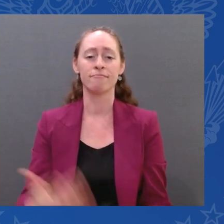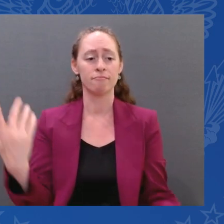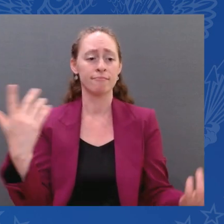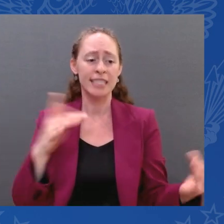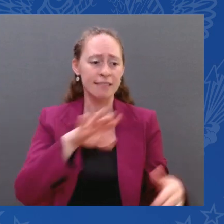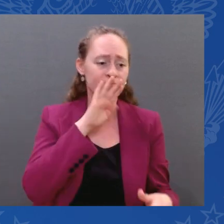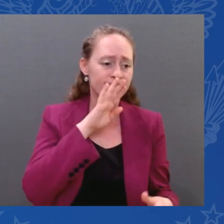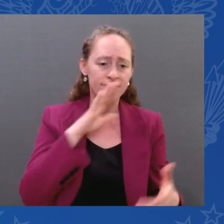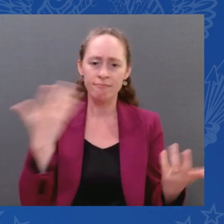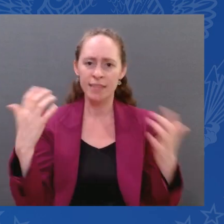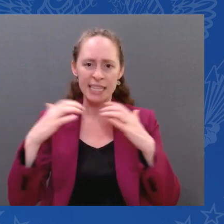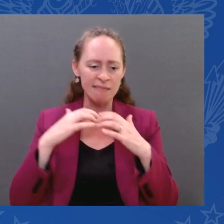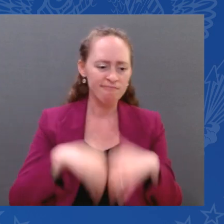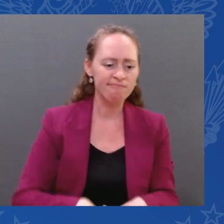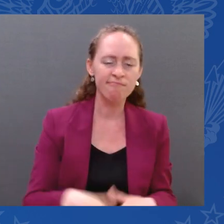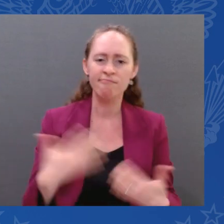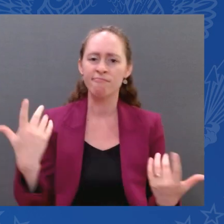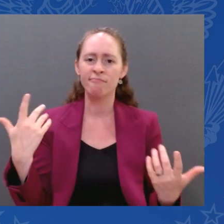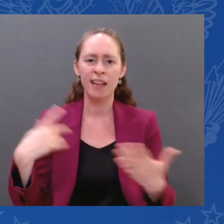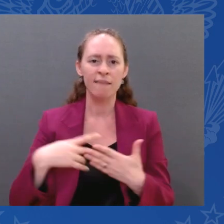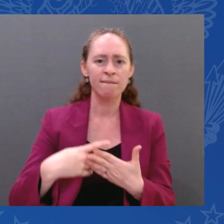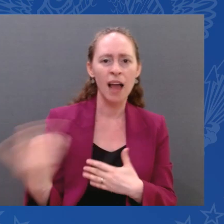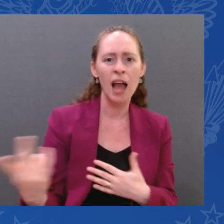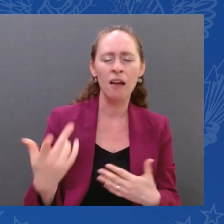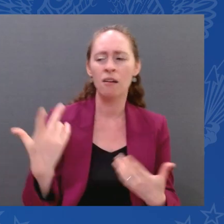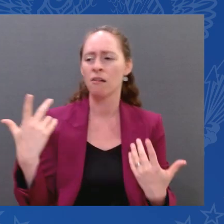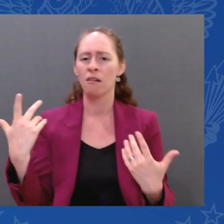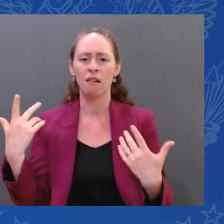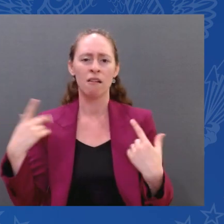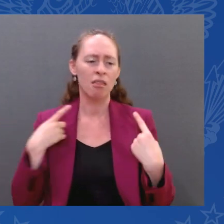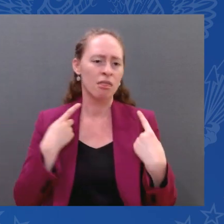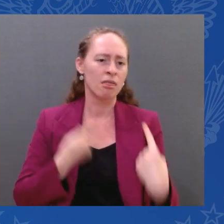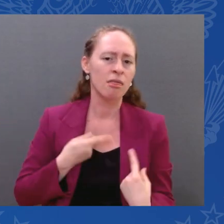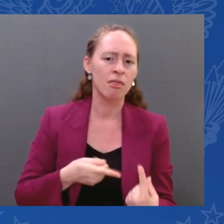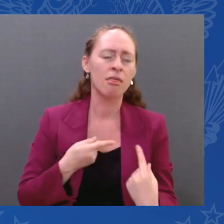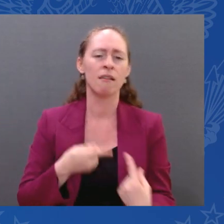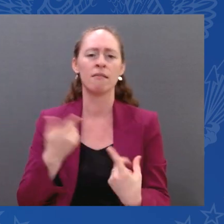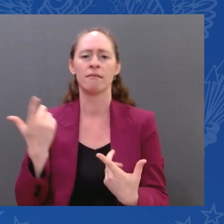Character defined by what we leave on this earth when our time comes.